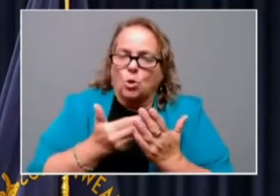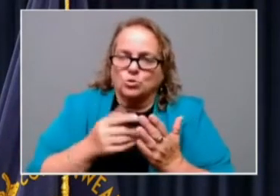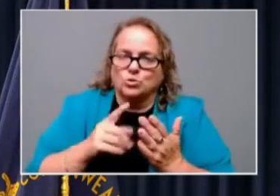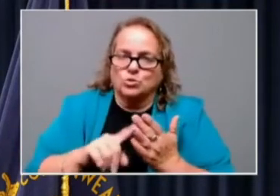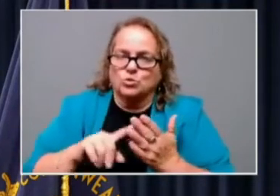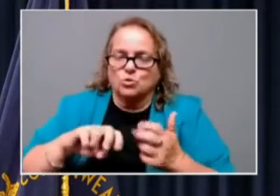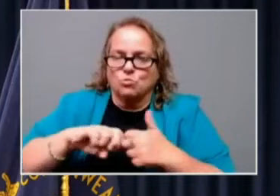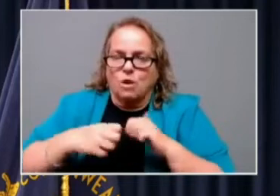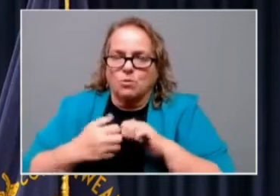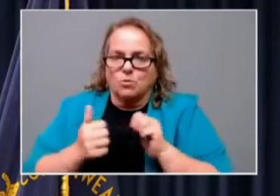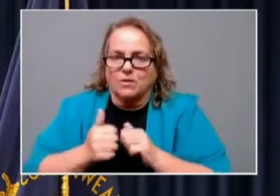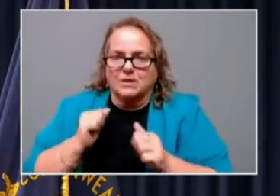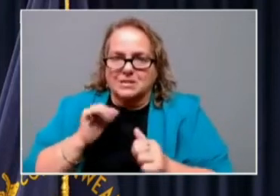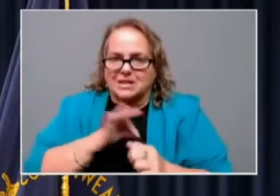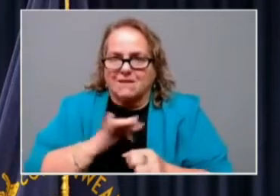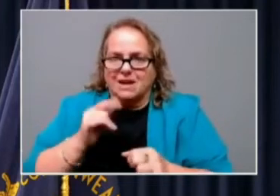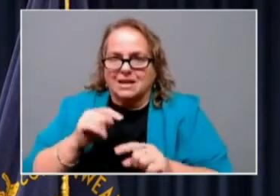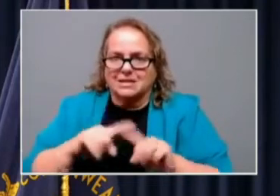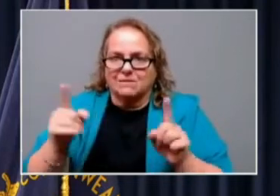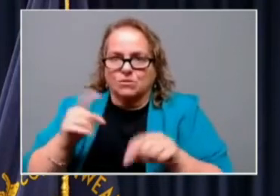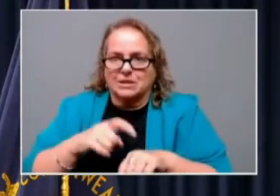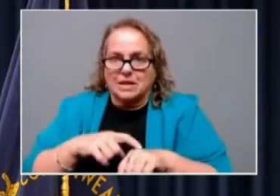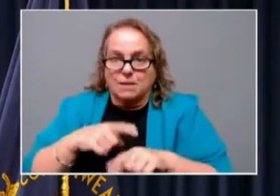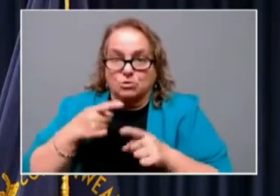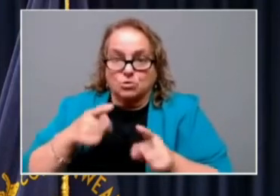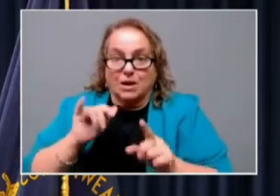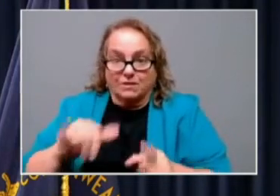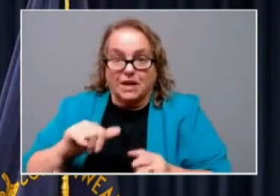pandemic. We think we would have had what we call the medical strike team